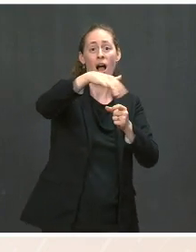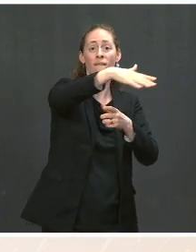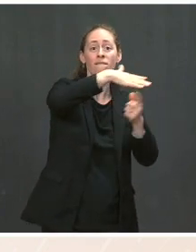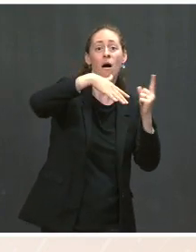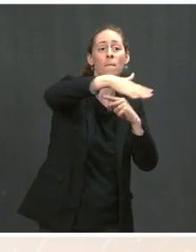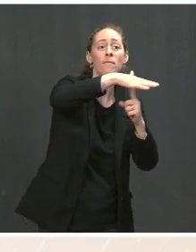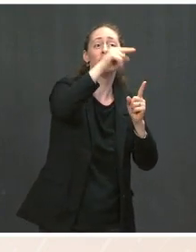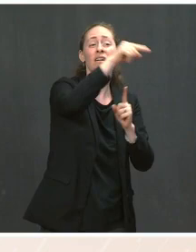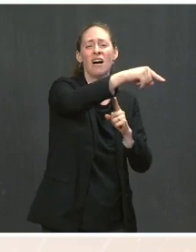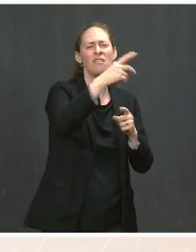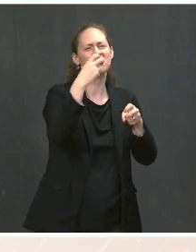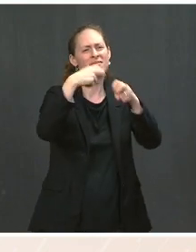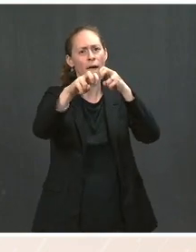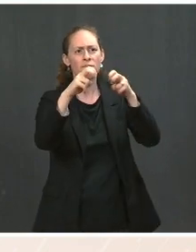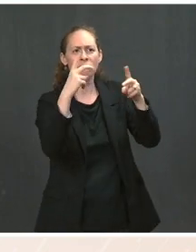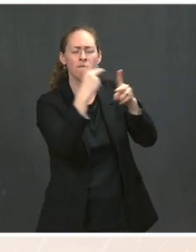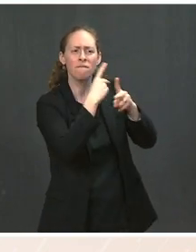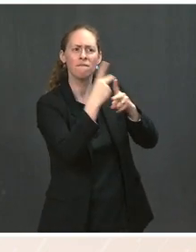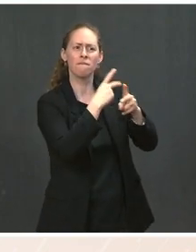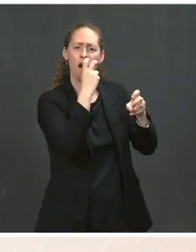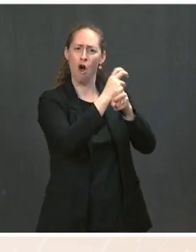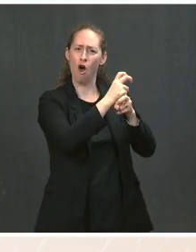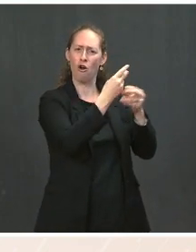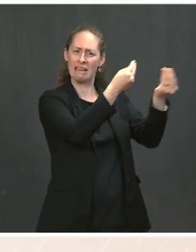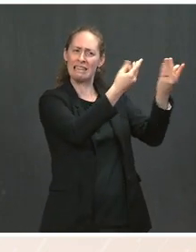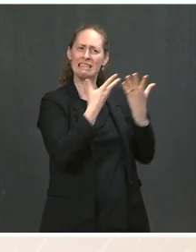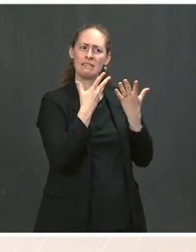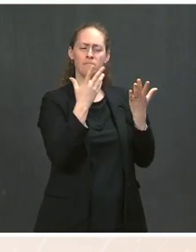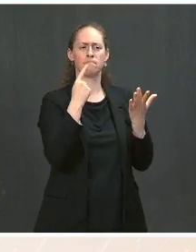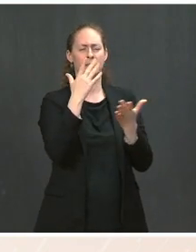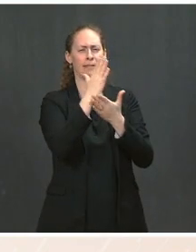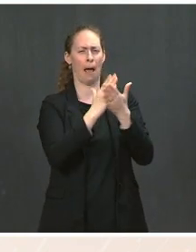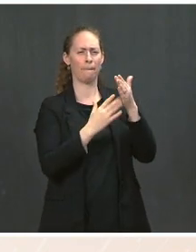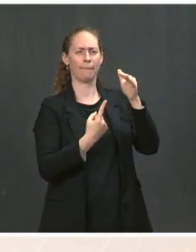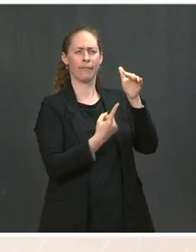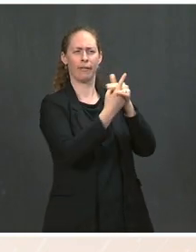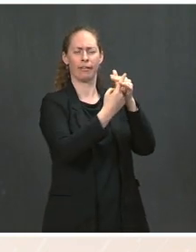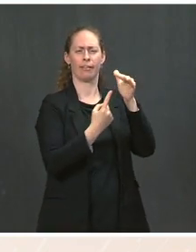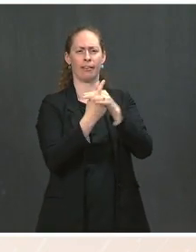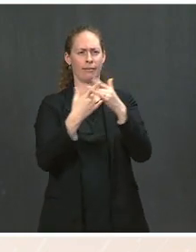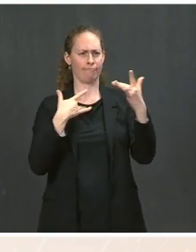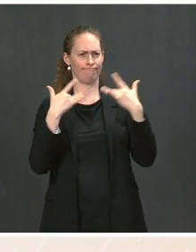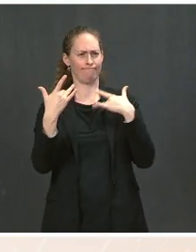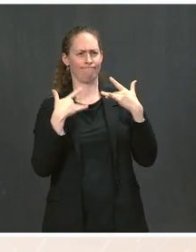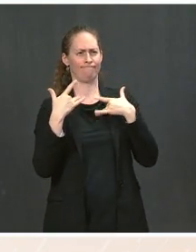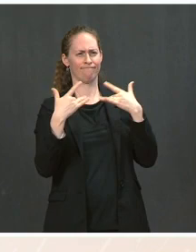At the same time, we still feel there are questions to be answered by the Russian government. The Press: And then, another one on foreign policy: